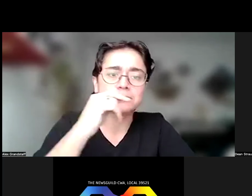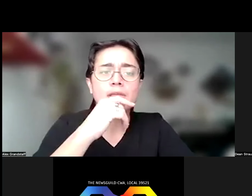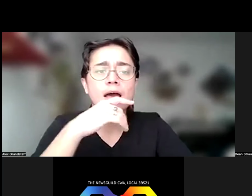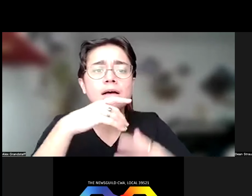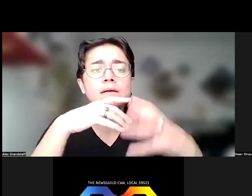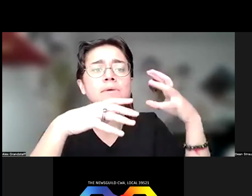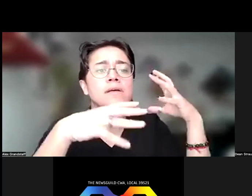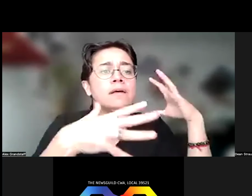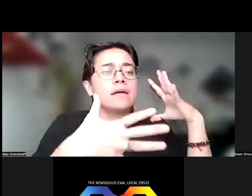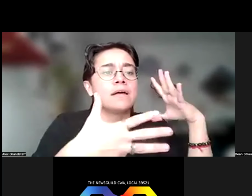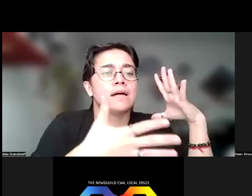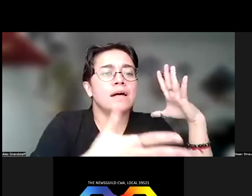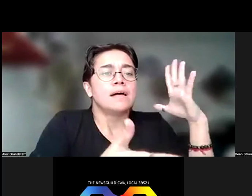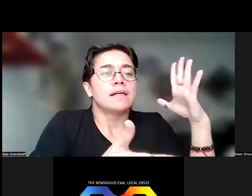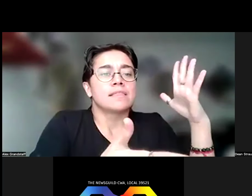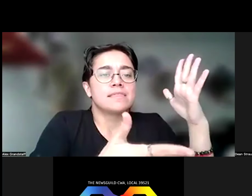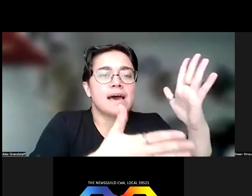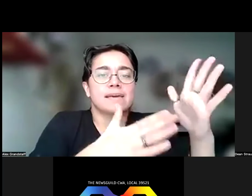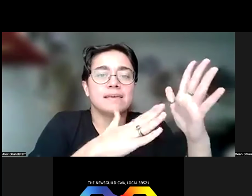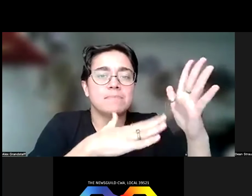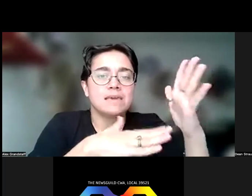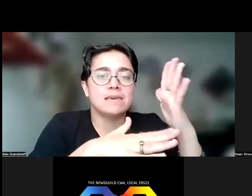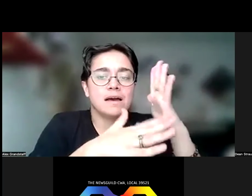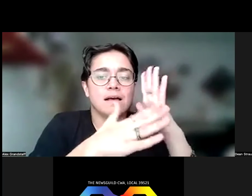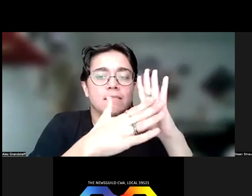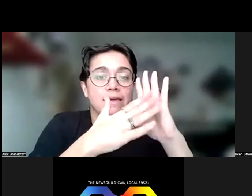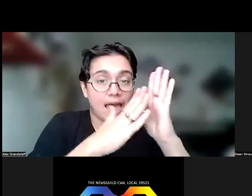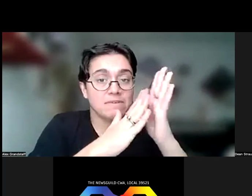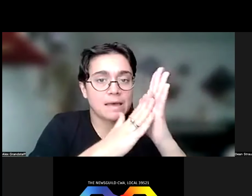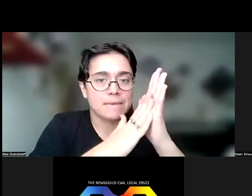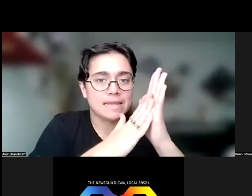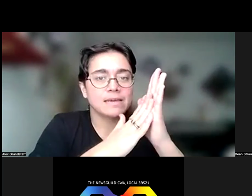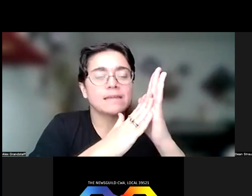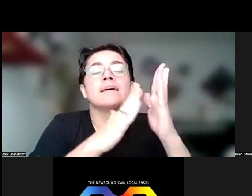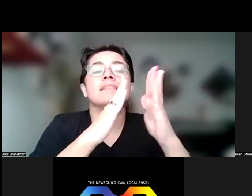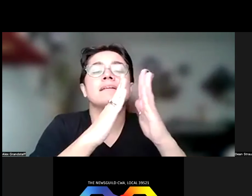And how particularly, children with disabilities.